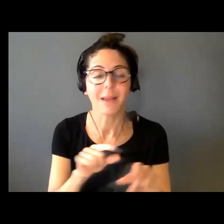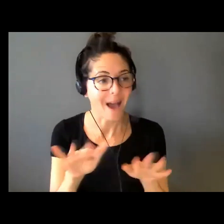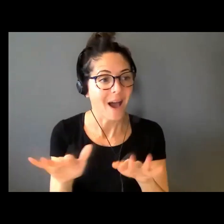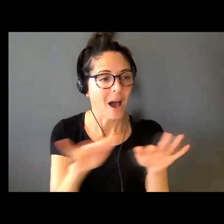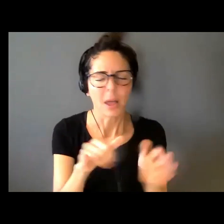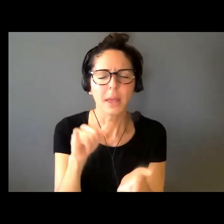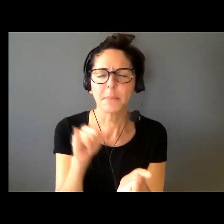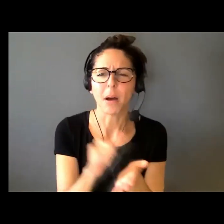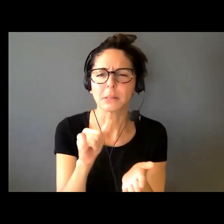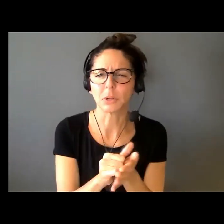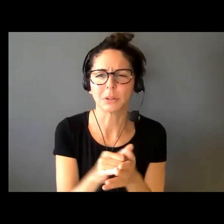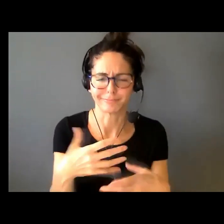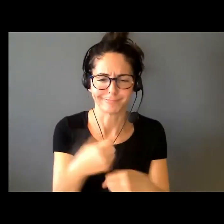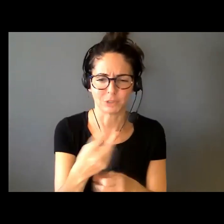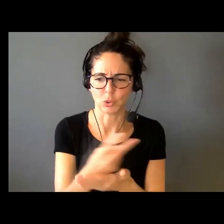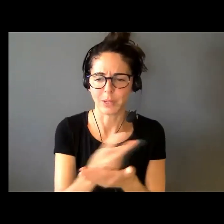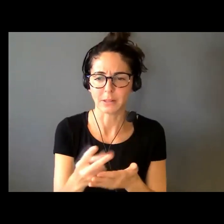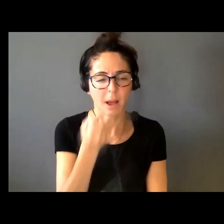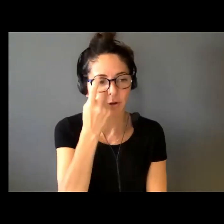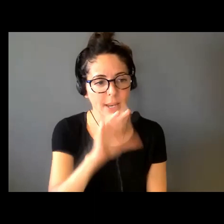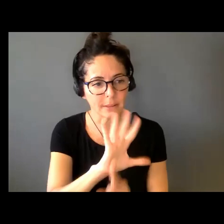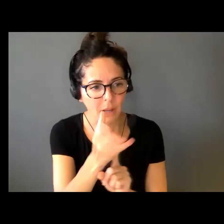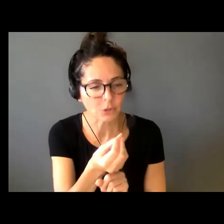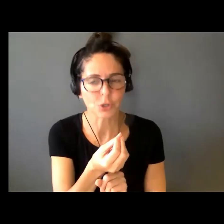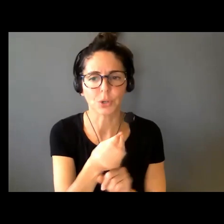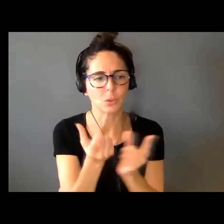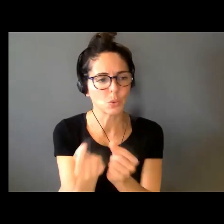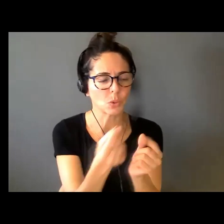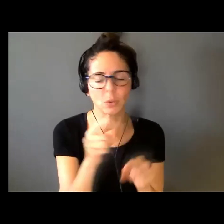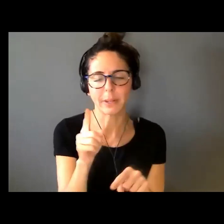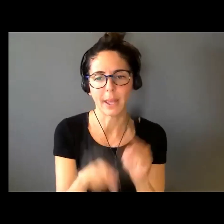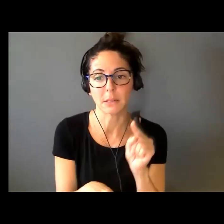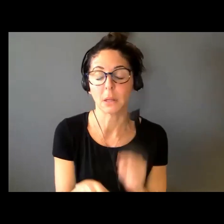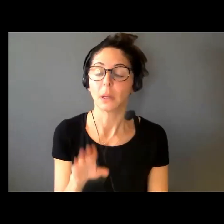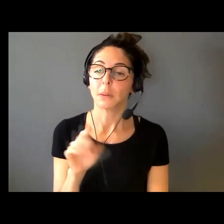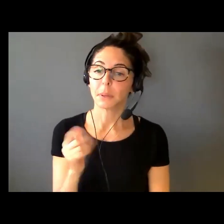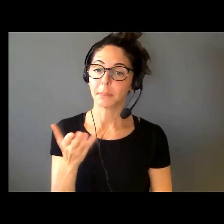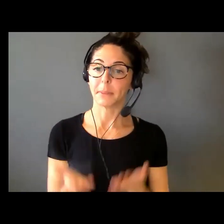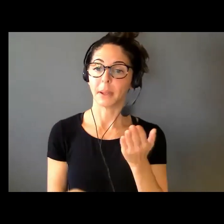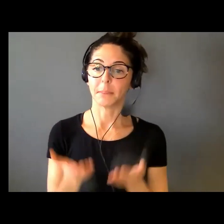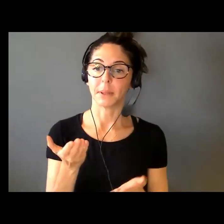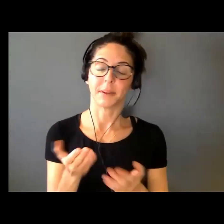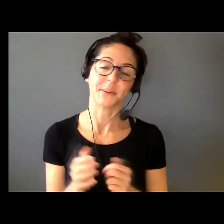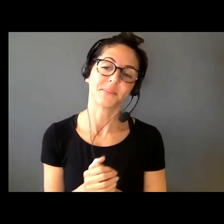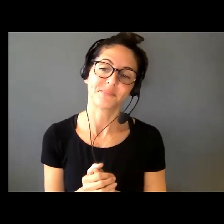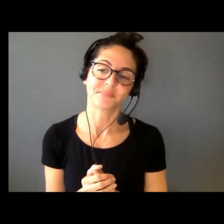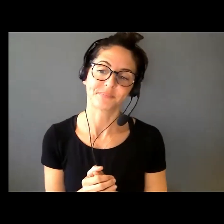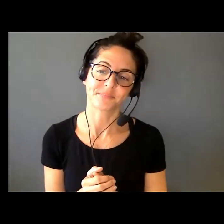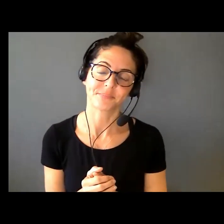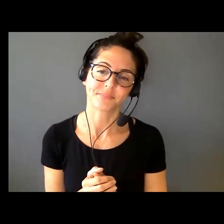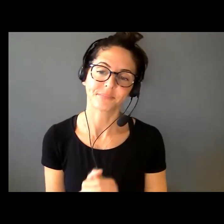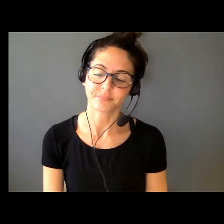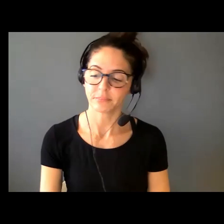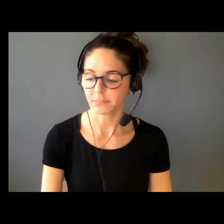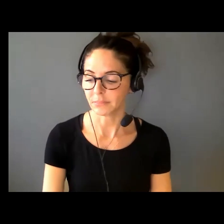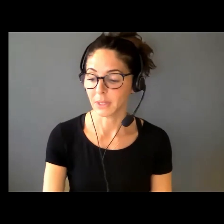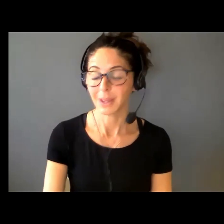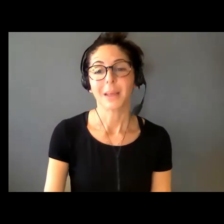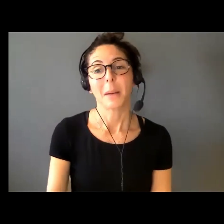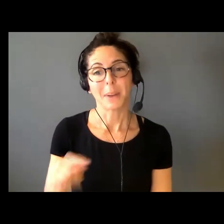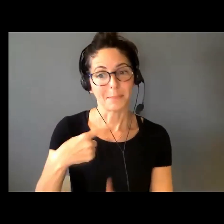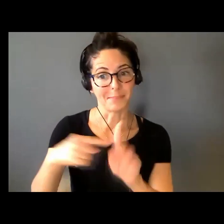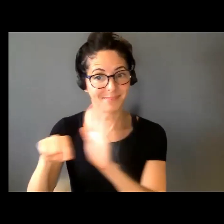the cultural factor that we... But it can be a mixed, mixed thing, because it’s also I think,